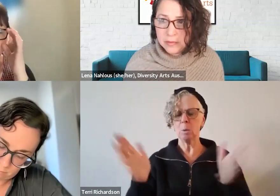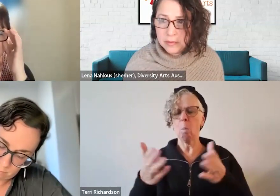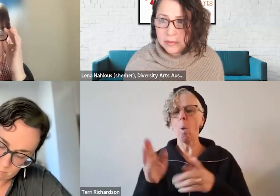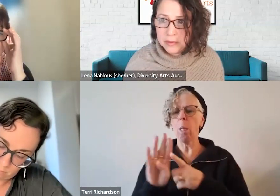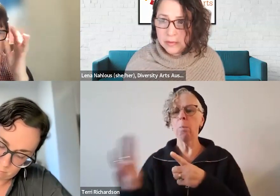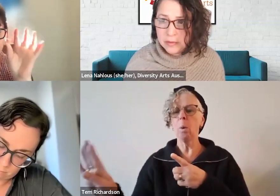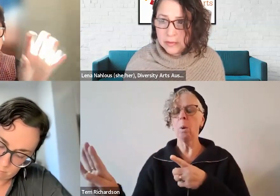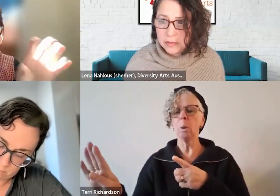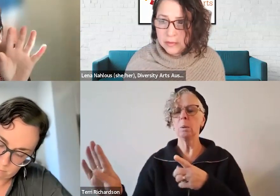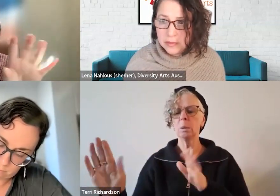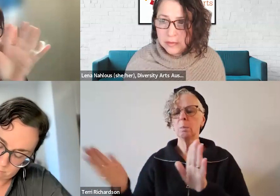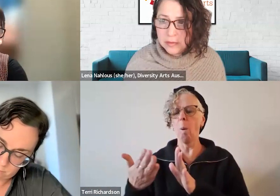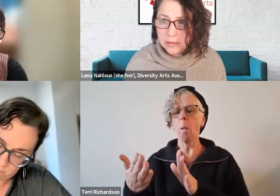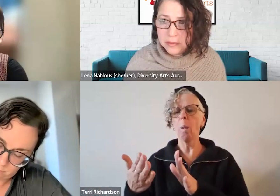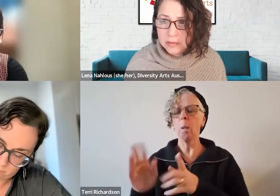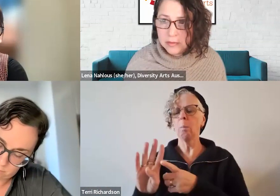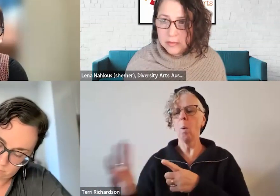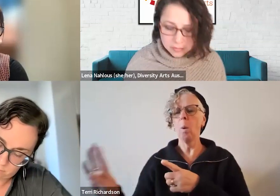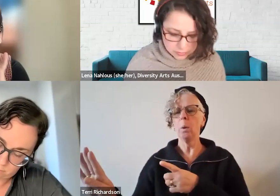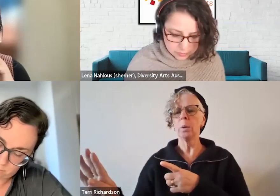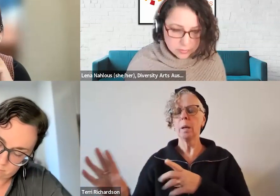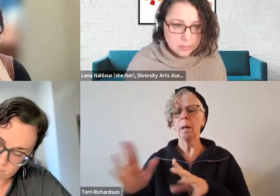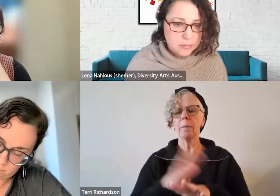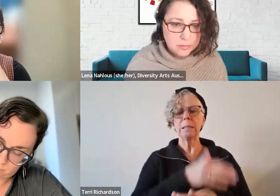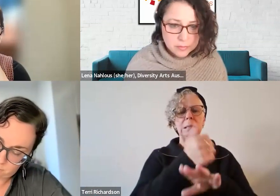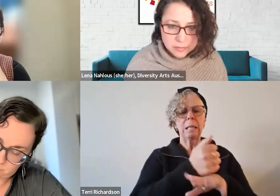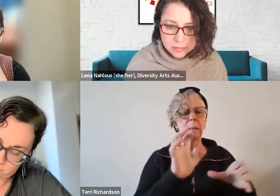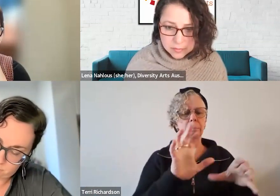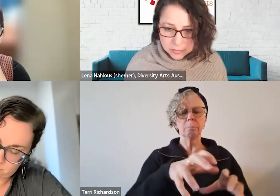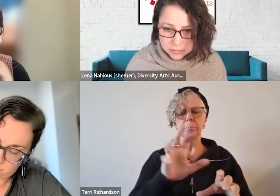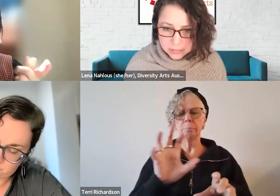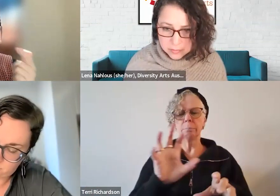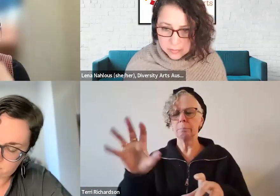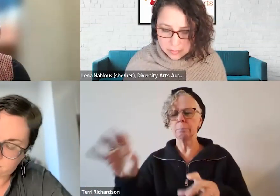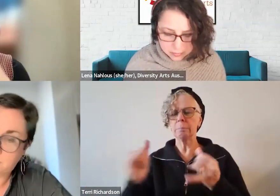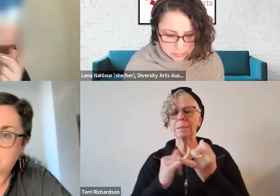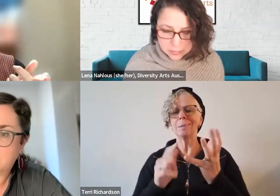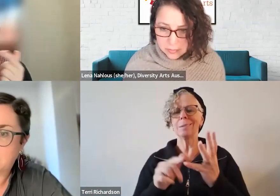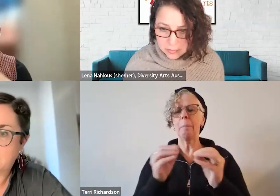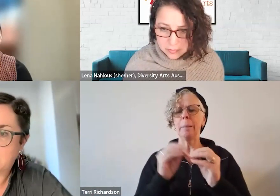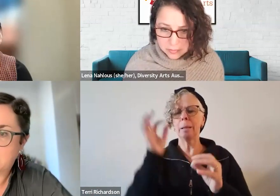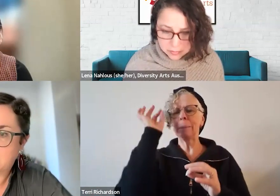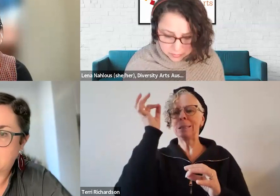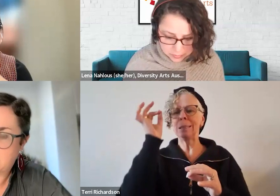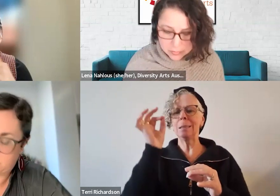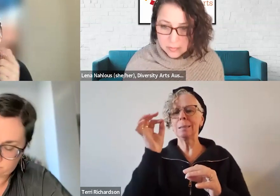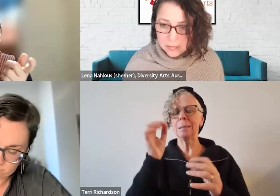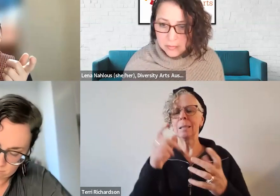We have set up, we're calling them subcommittees, but we've set up a number of specialist subcommittees and we're co-opting people,